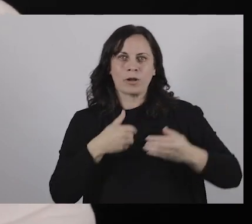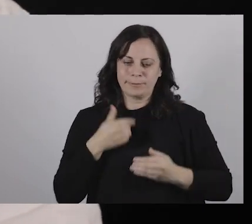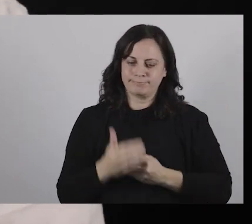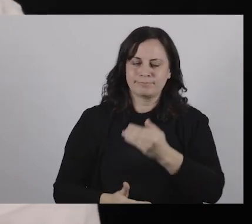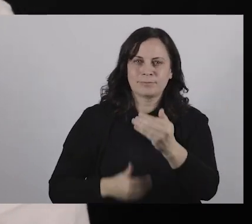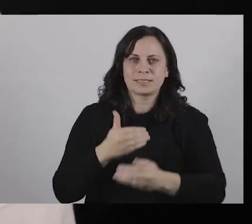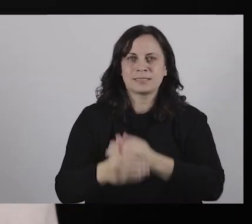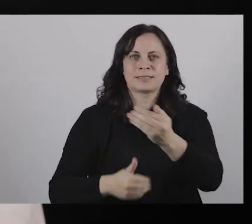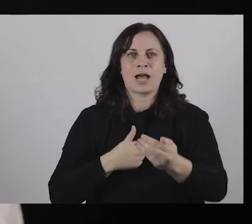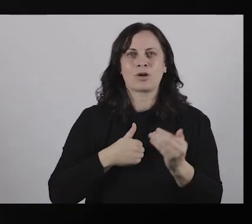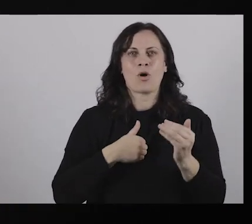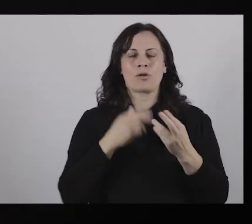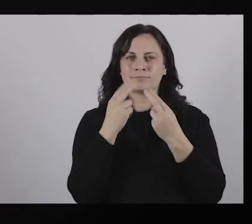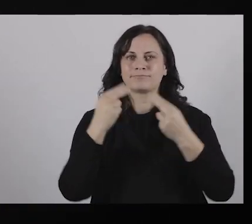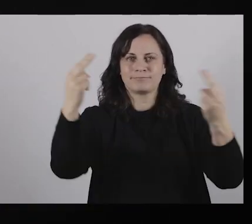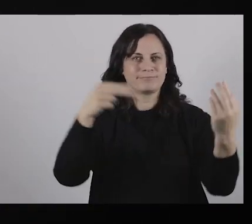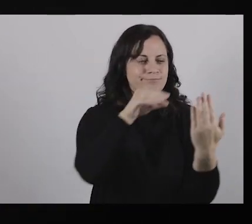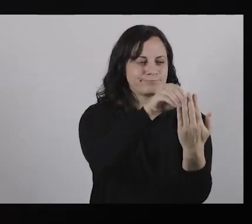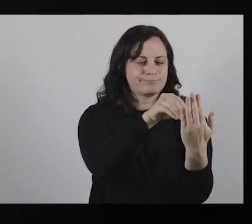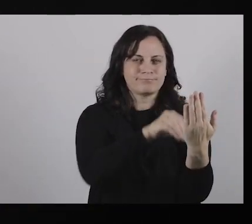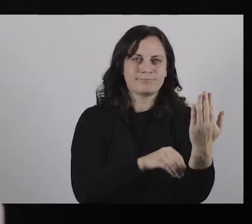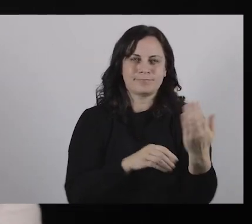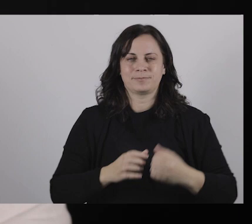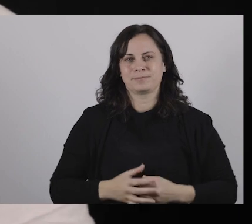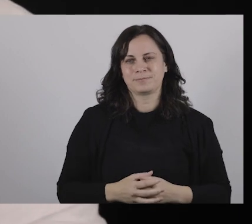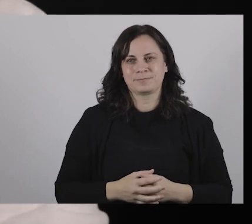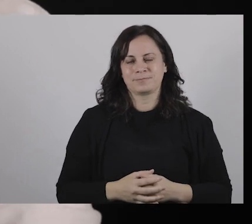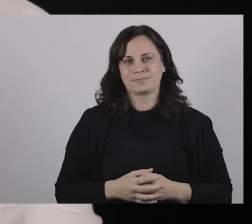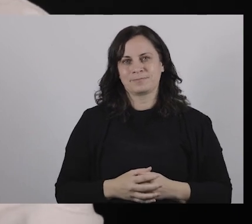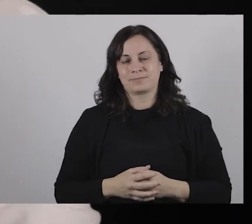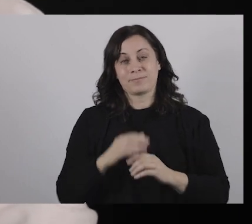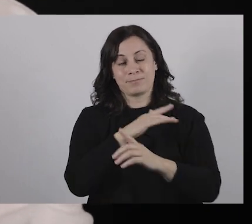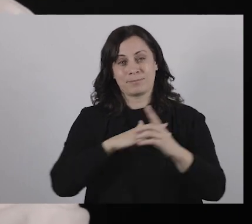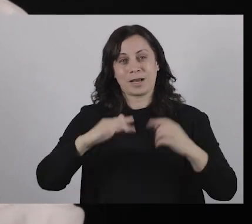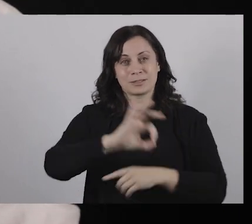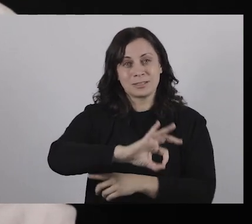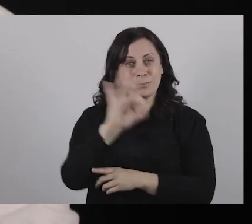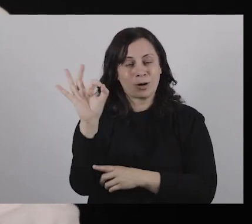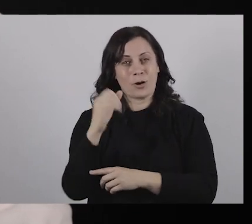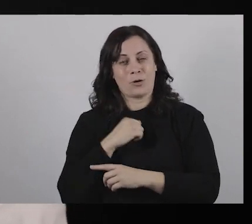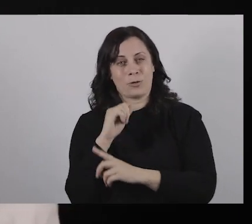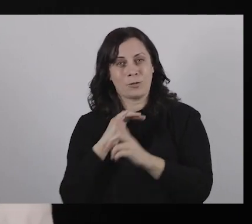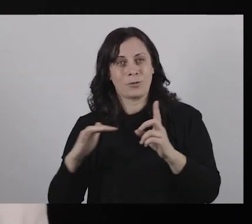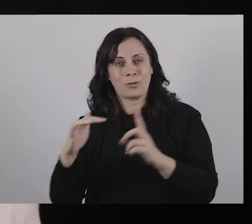to follow in my work as a composer. Te Whānau a Apanui,